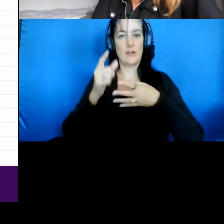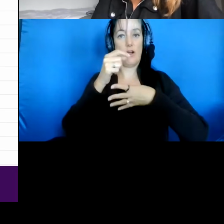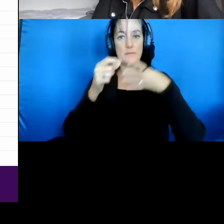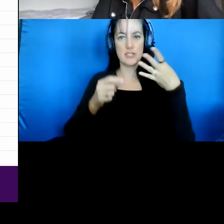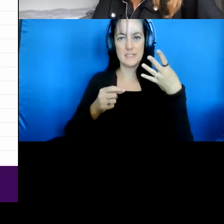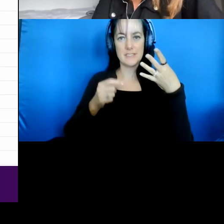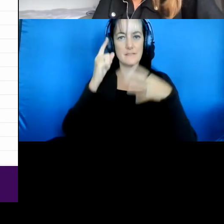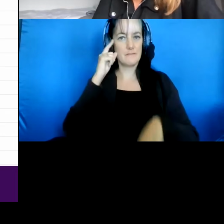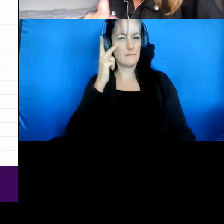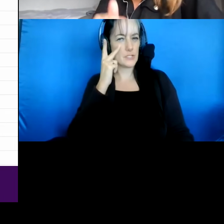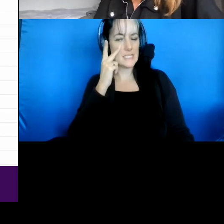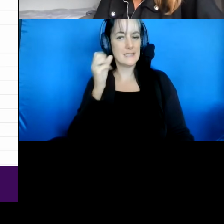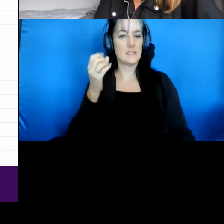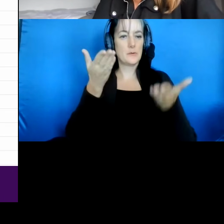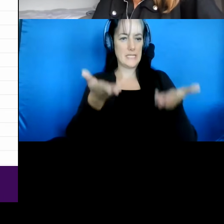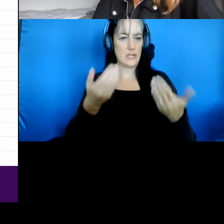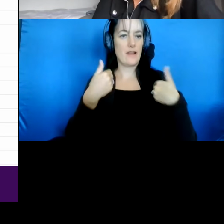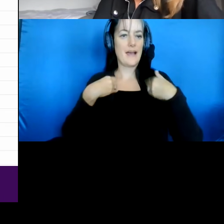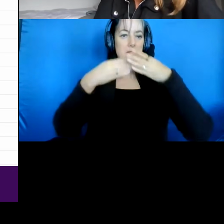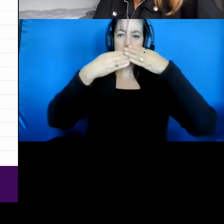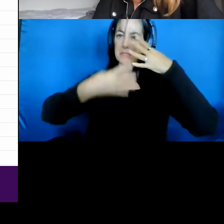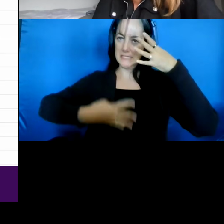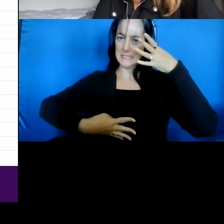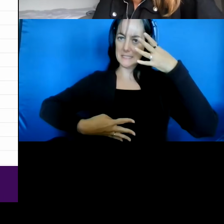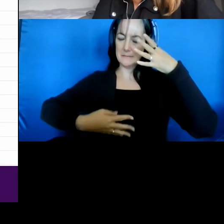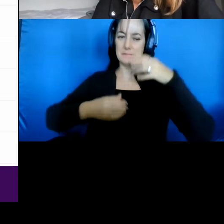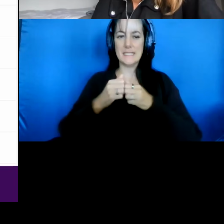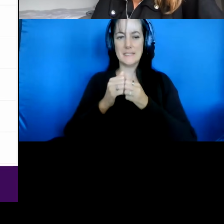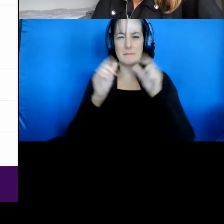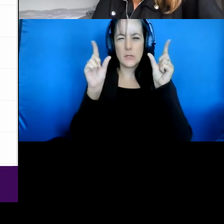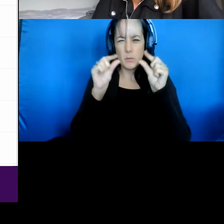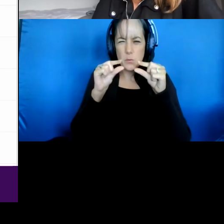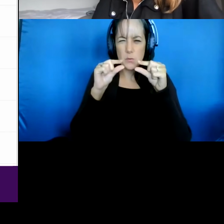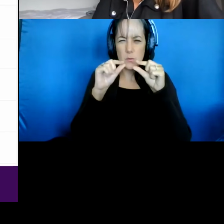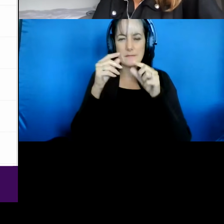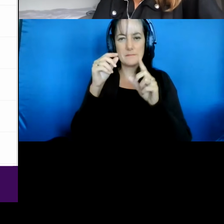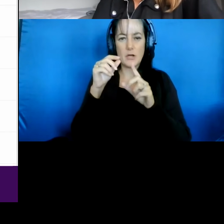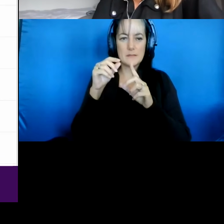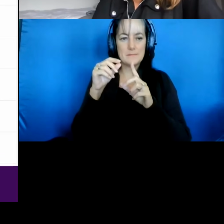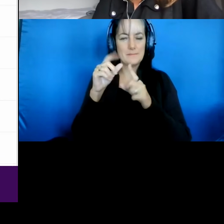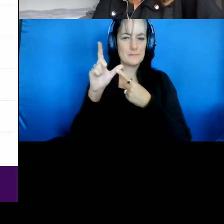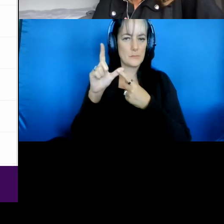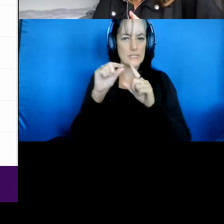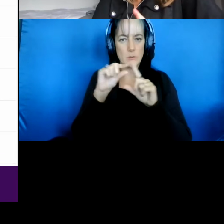list, which lists everything in relatively small print. Then you can move that, you can